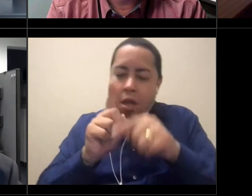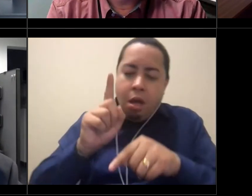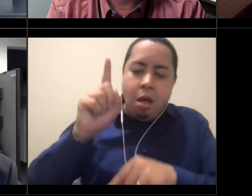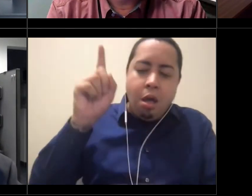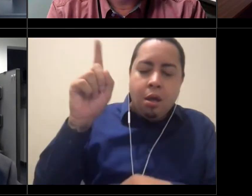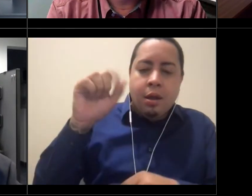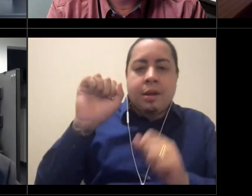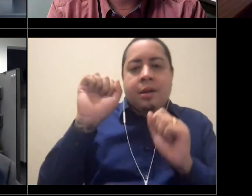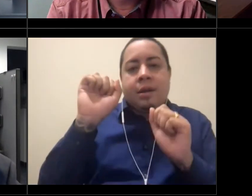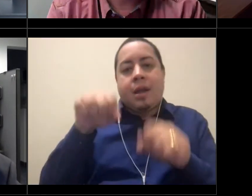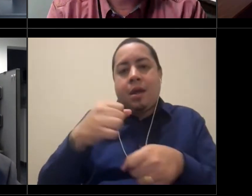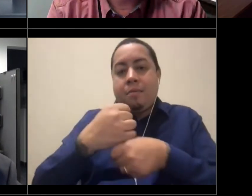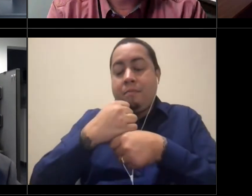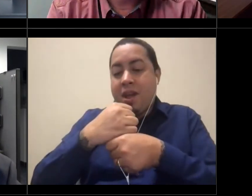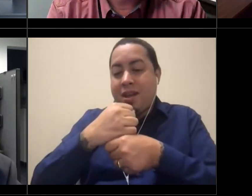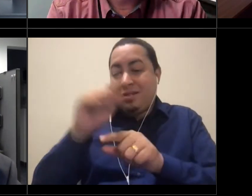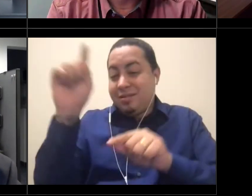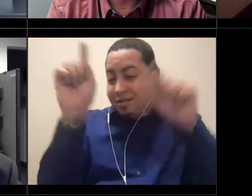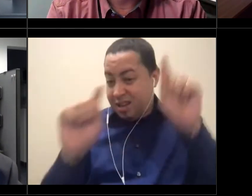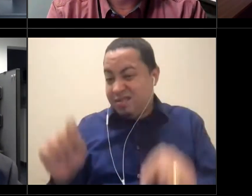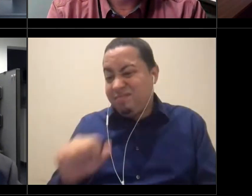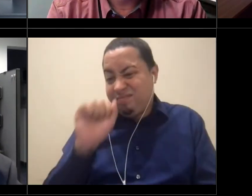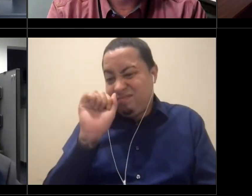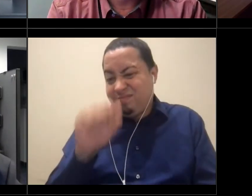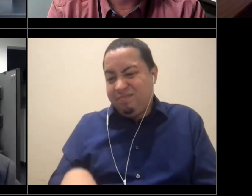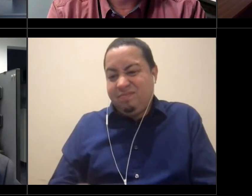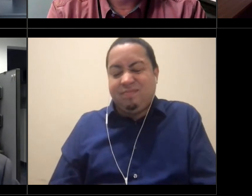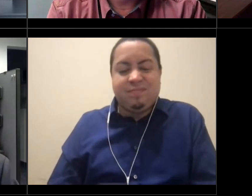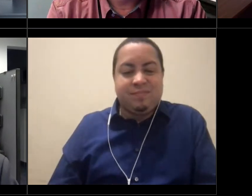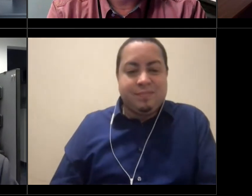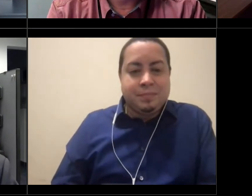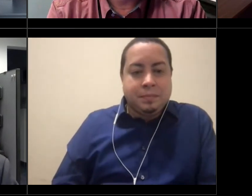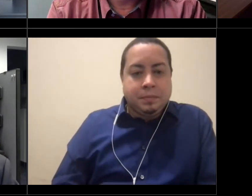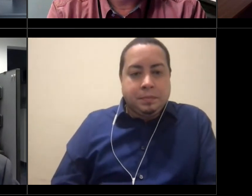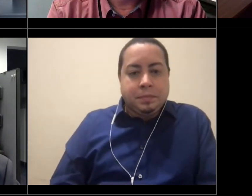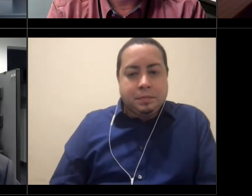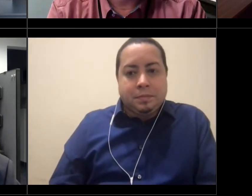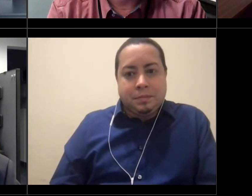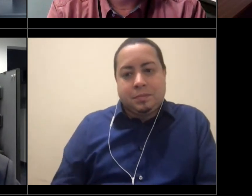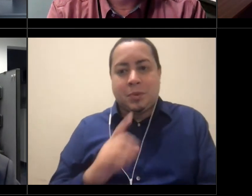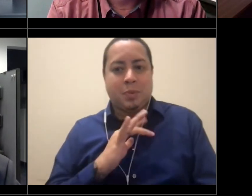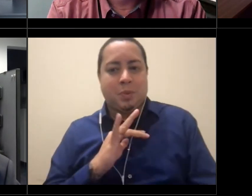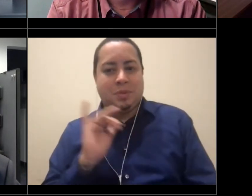that they actually generate lightning. [Nicole Bartlett] Wow, that's cool. I can tell Greg feeling left out.